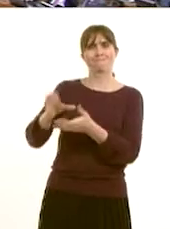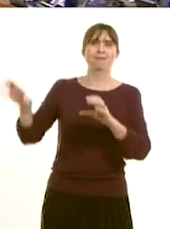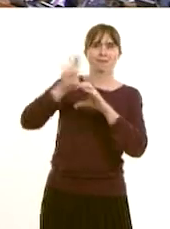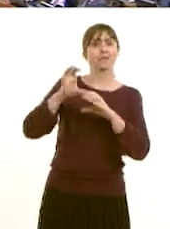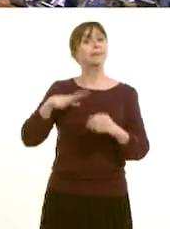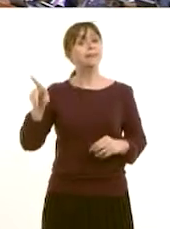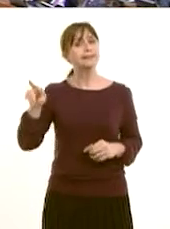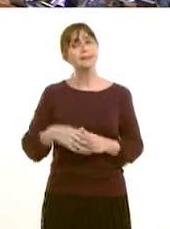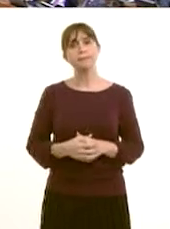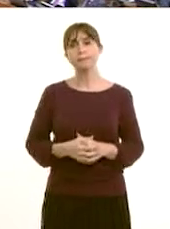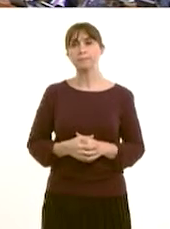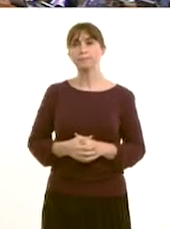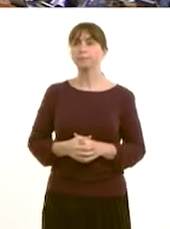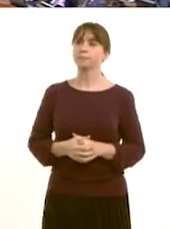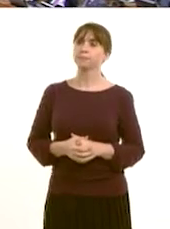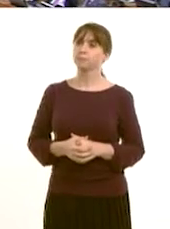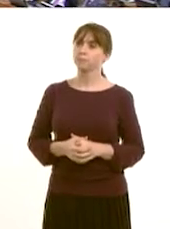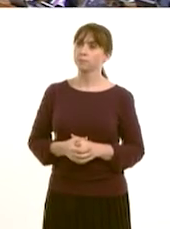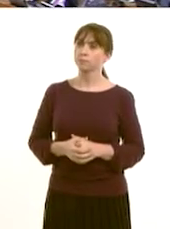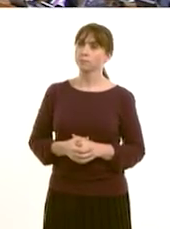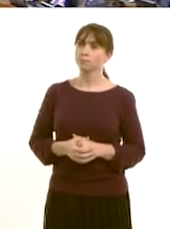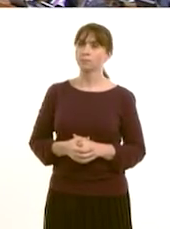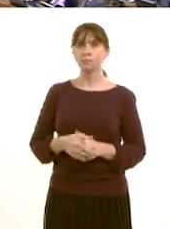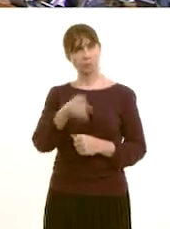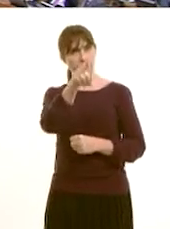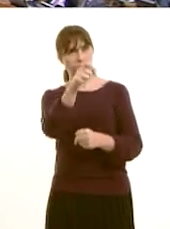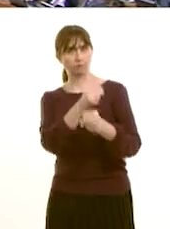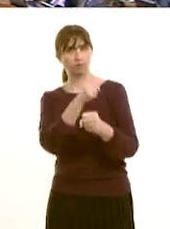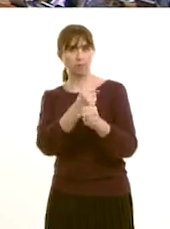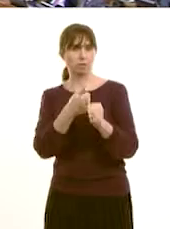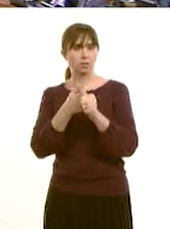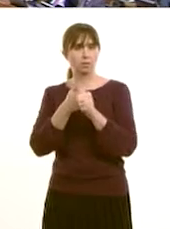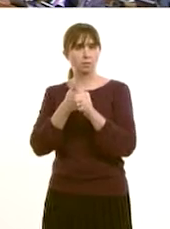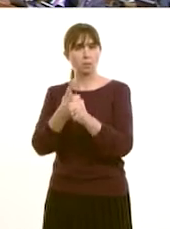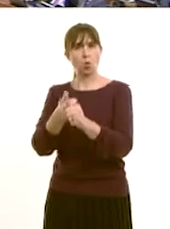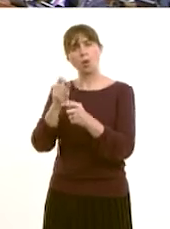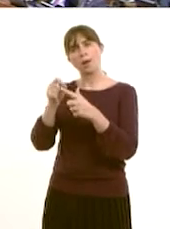Pa gymorth y mae Llywodraeth Cymru yn ei roi i helpu cleifion canser pancreatig yng Nghymru?